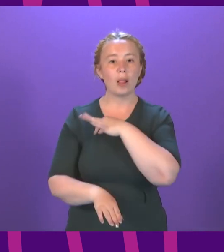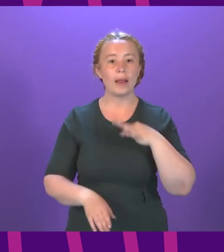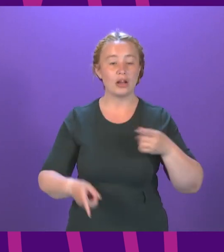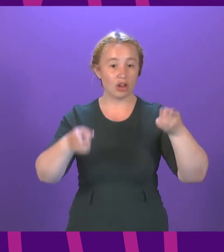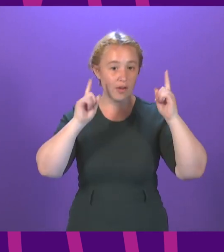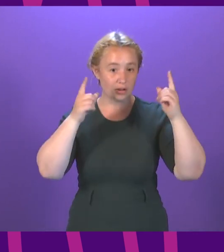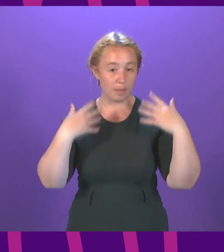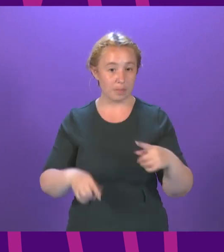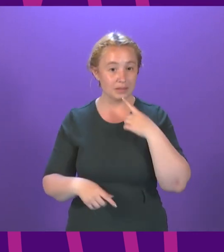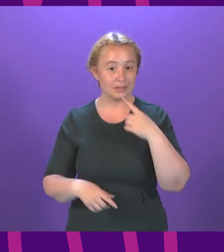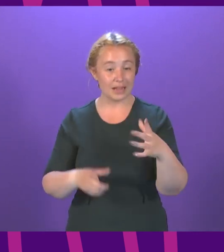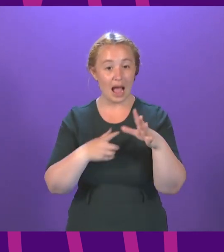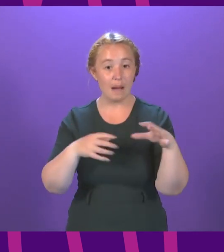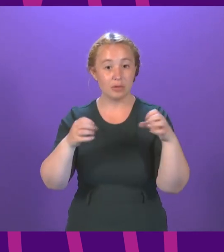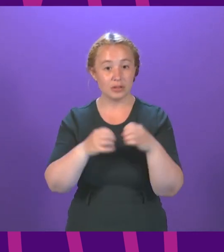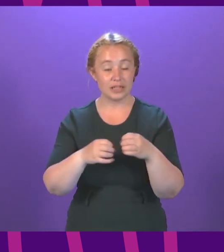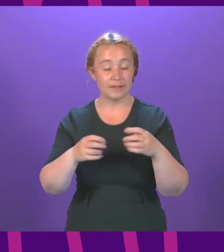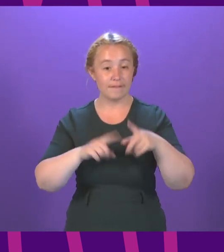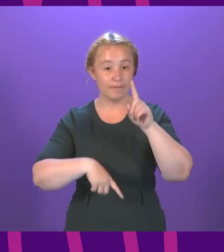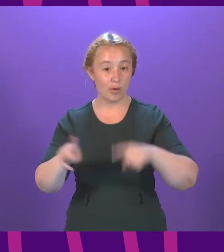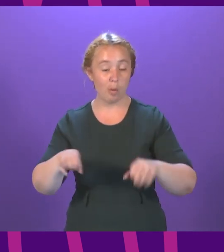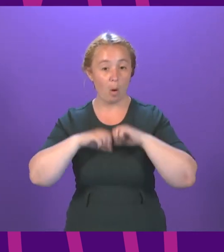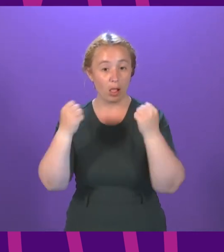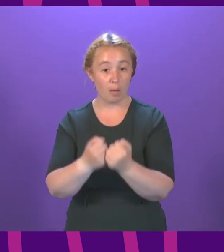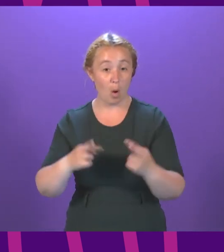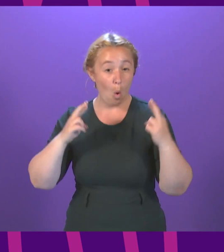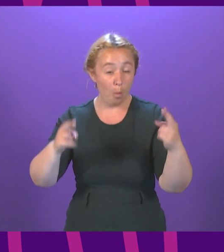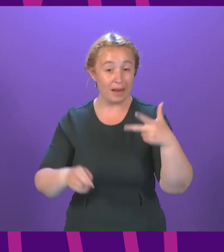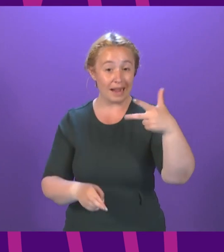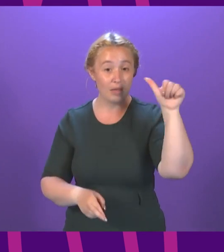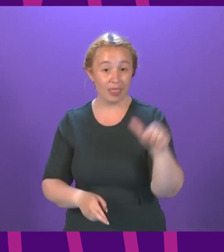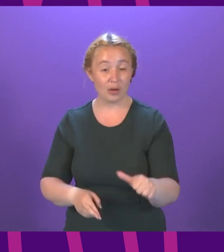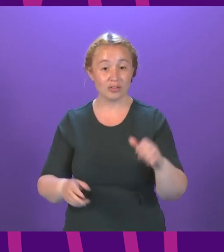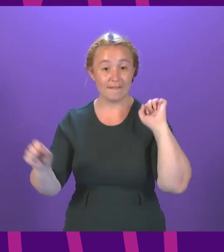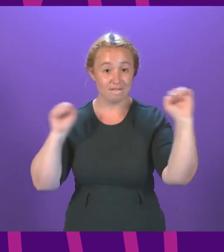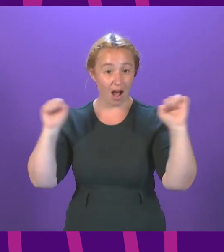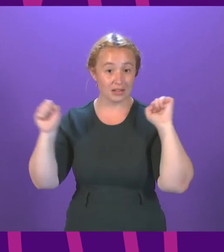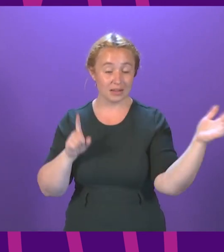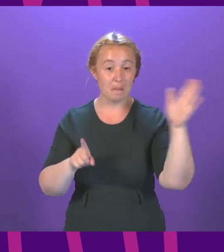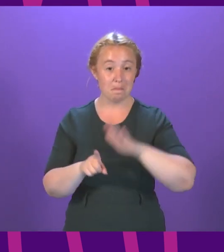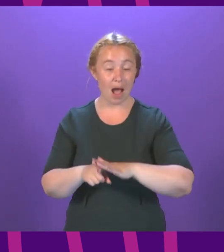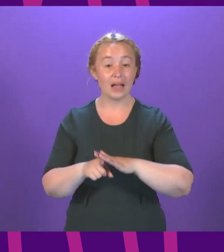Club was hoping to safely welcome 8,000 fans to Pittodrie when the premiership